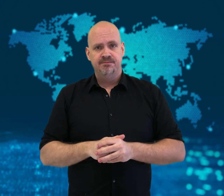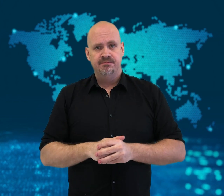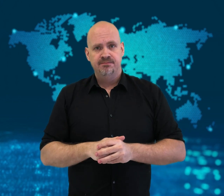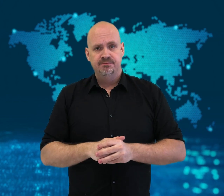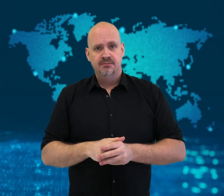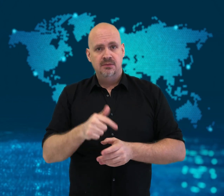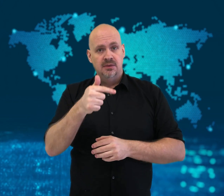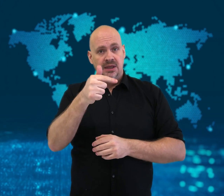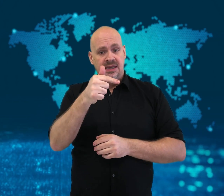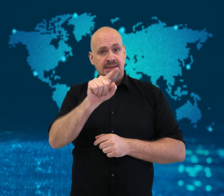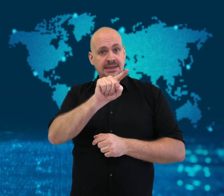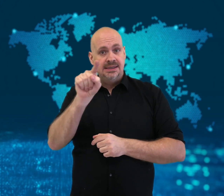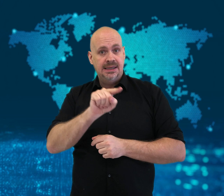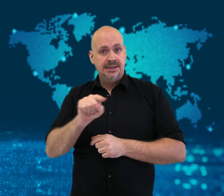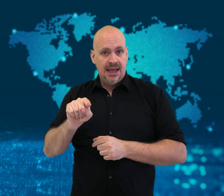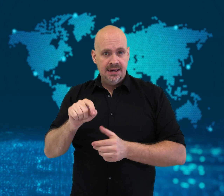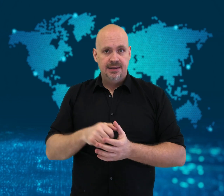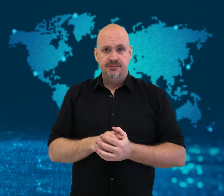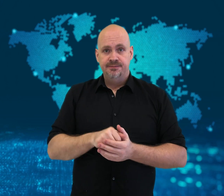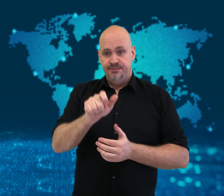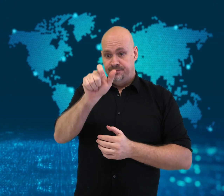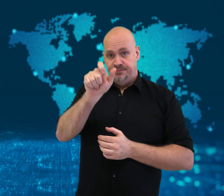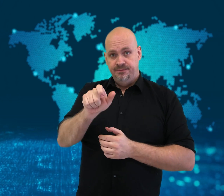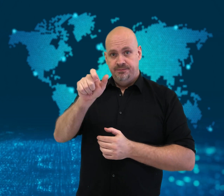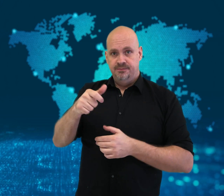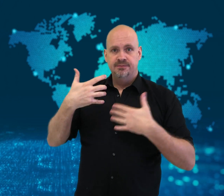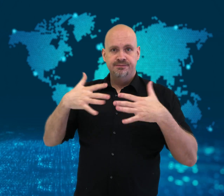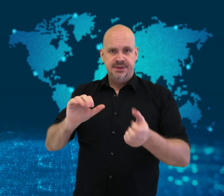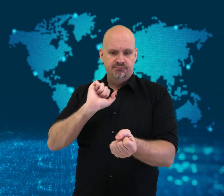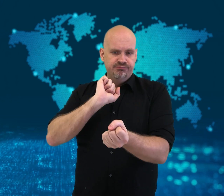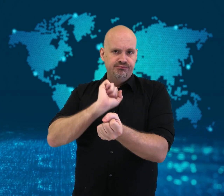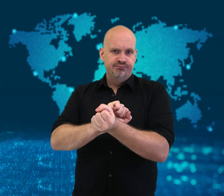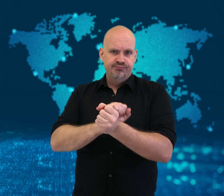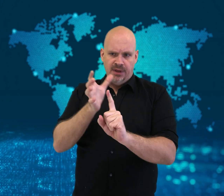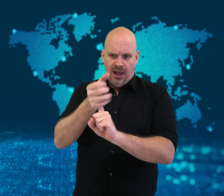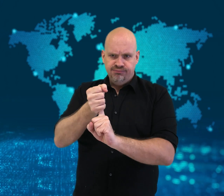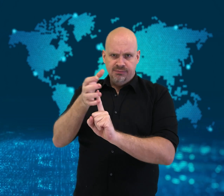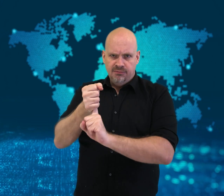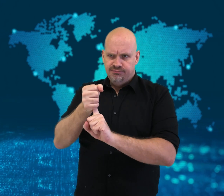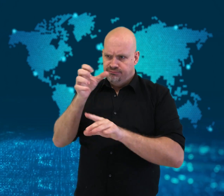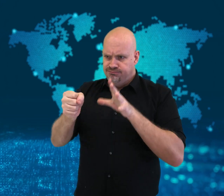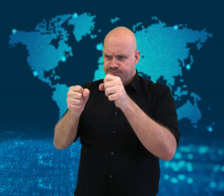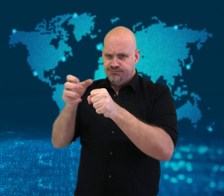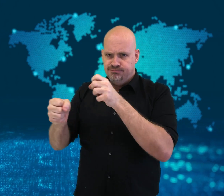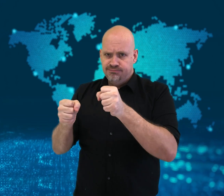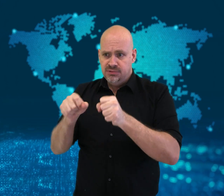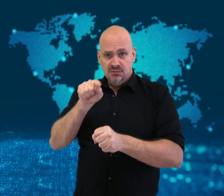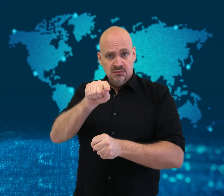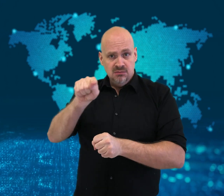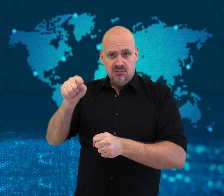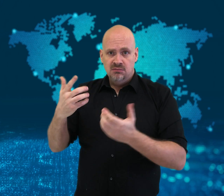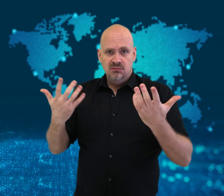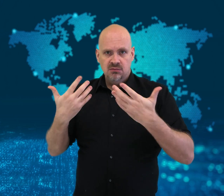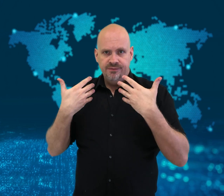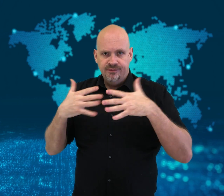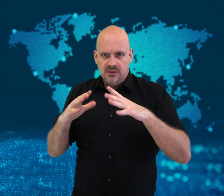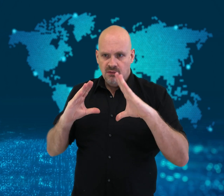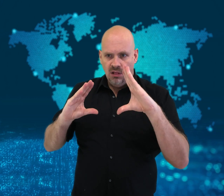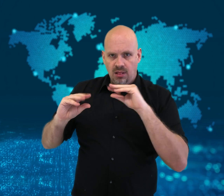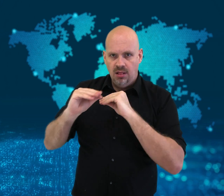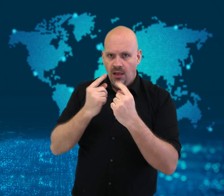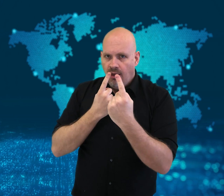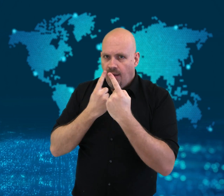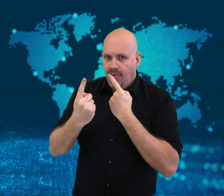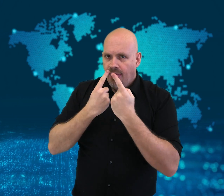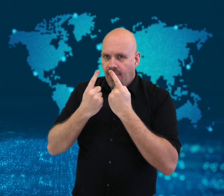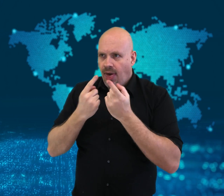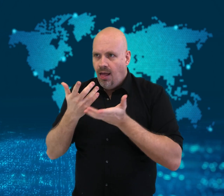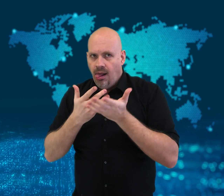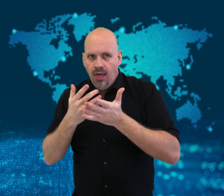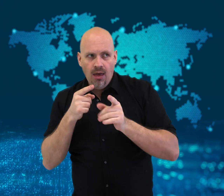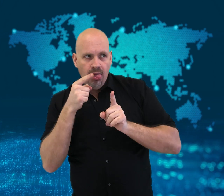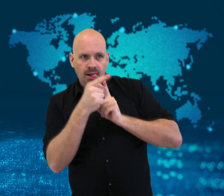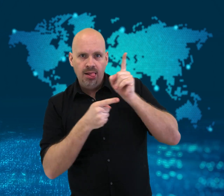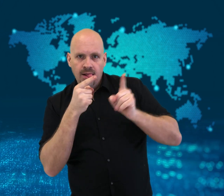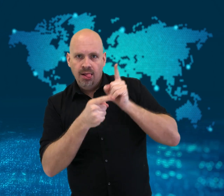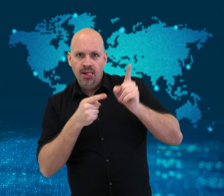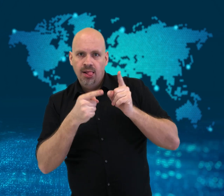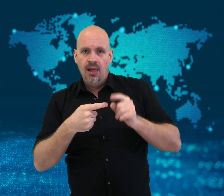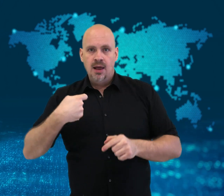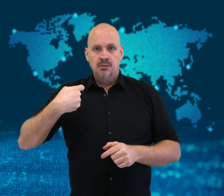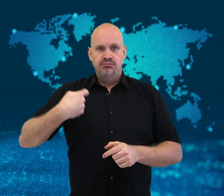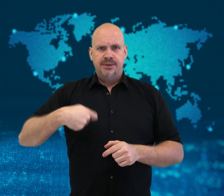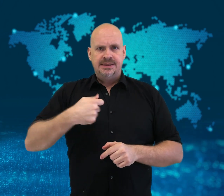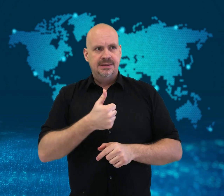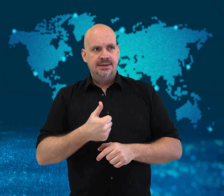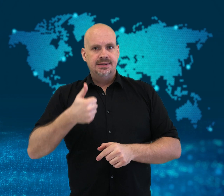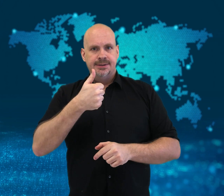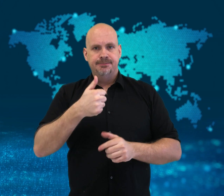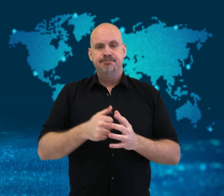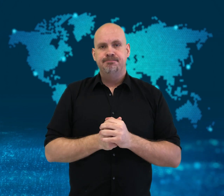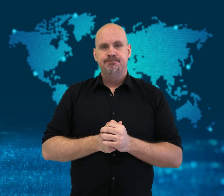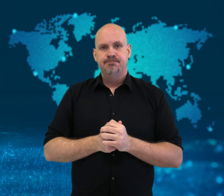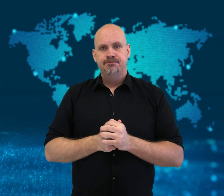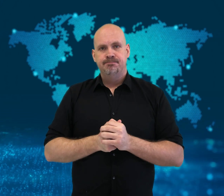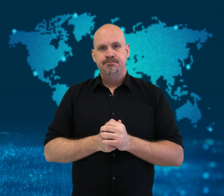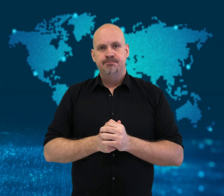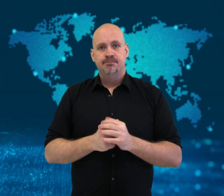Arrests for President rumors.